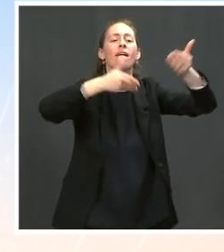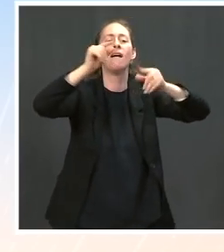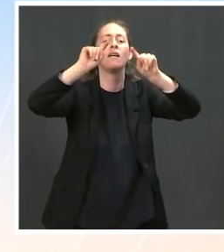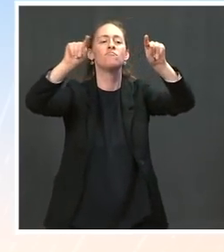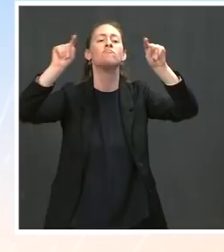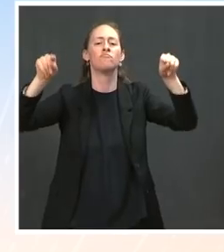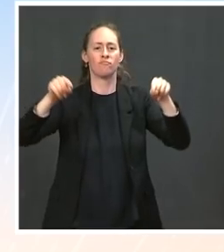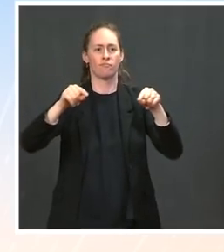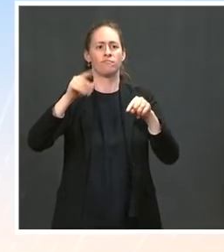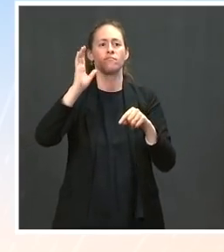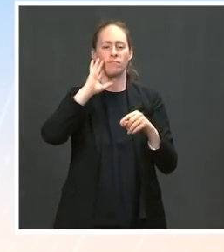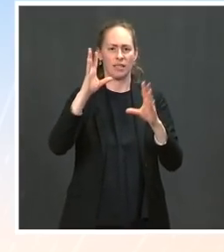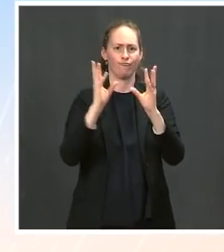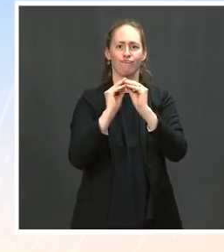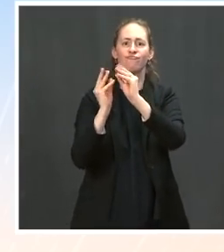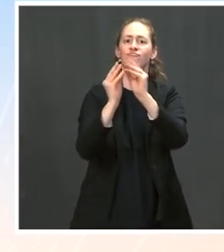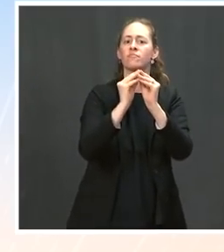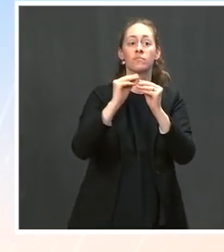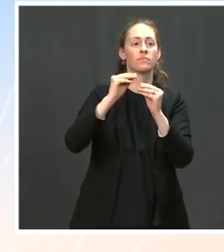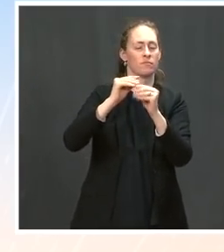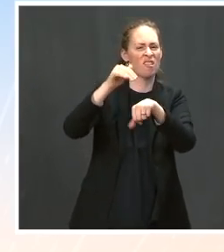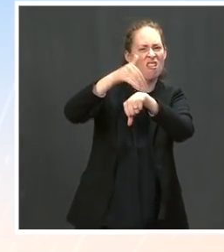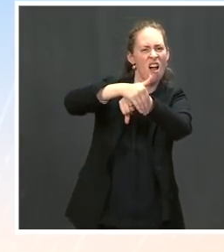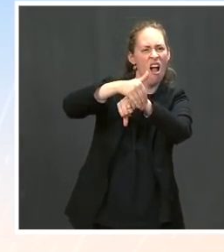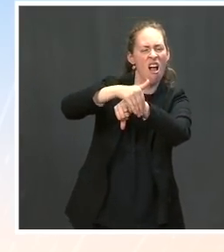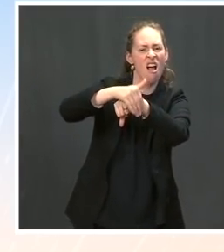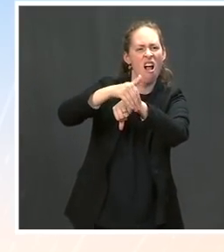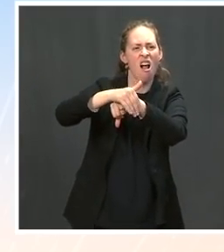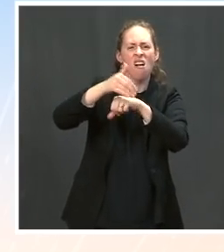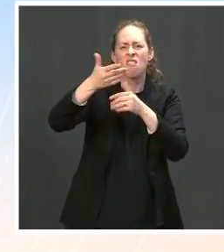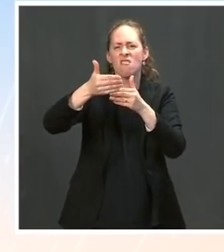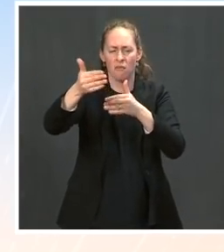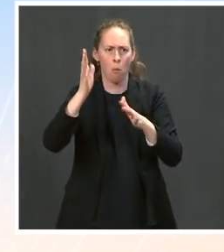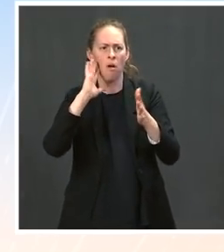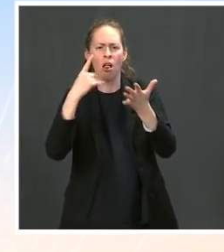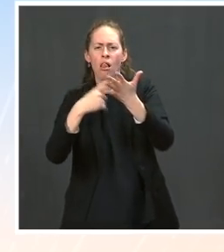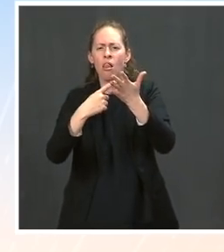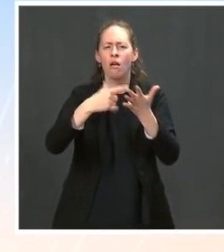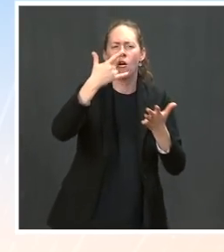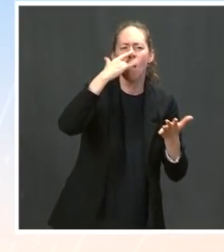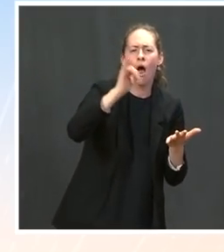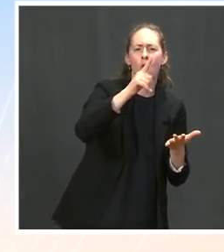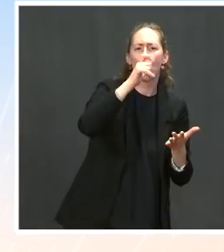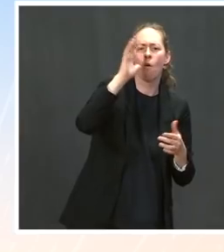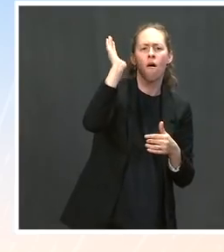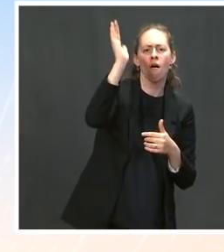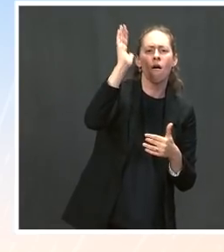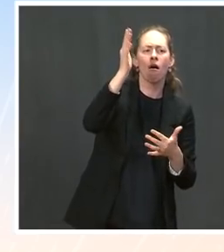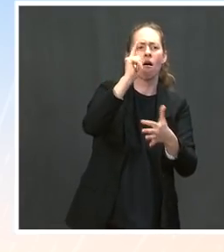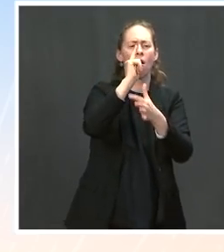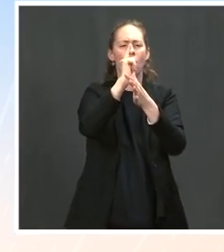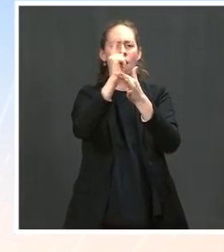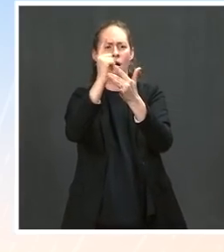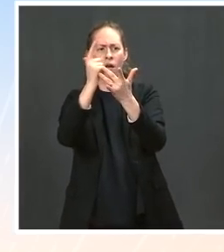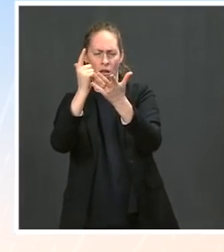to give you all a better rundown of the schedule, the speaking -- and what is planned for speaking at the summit.